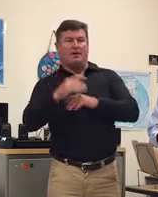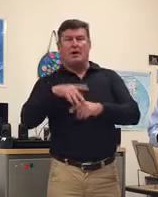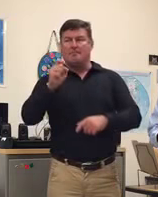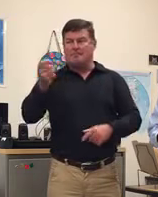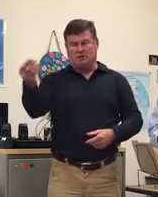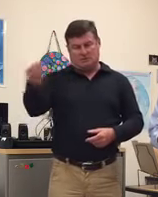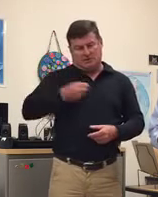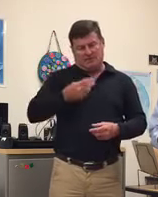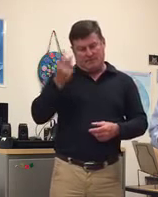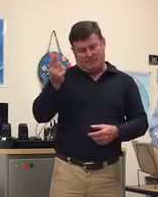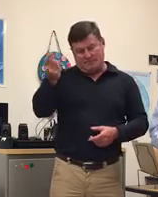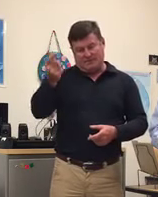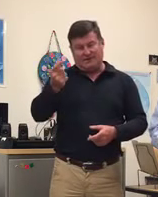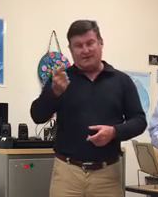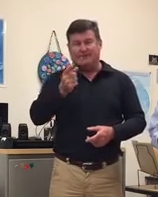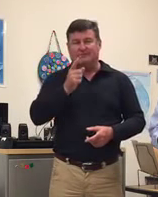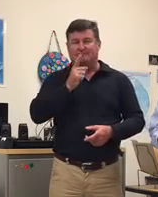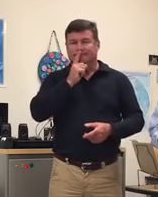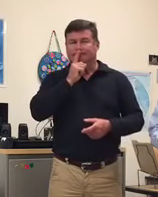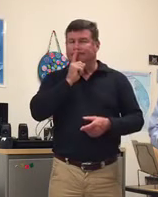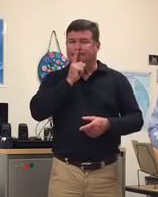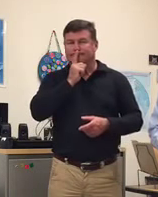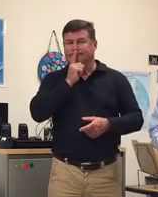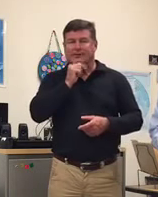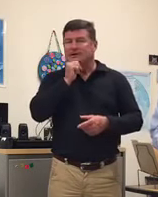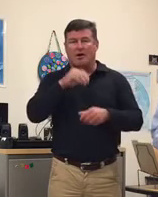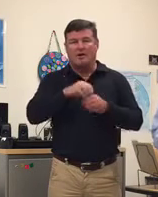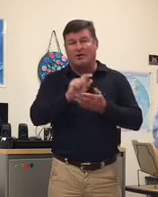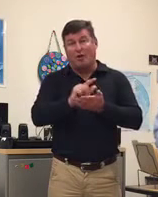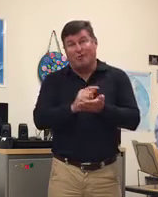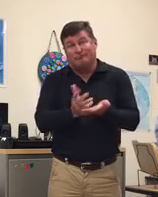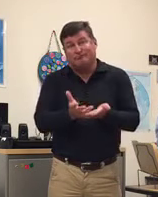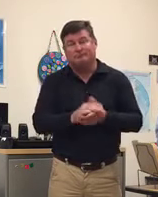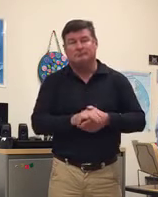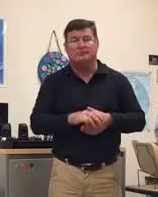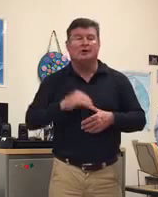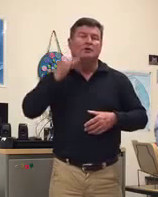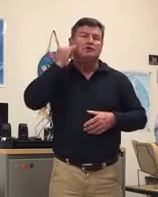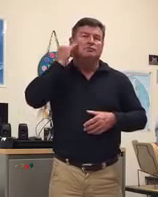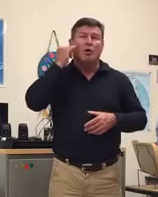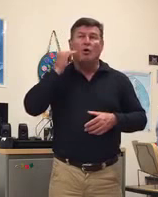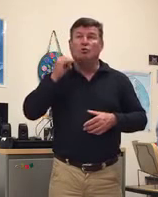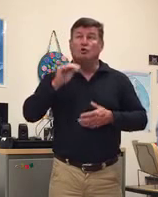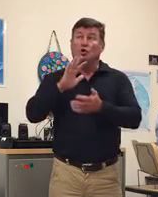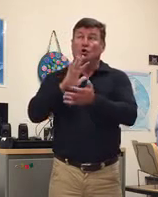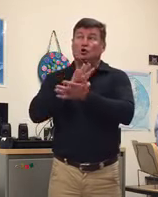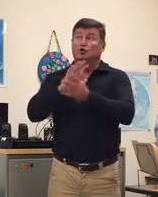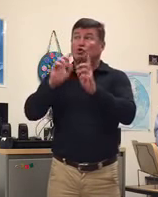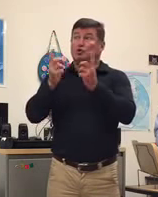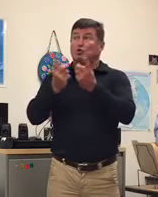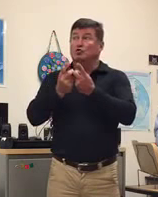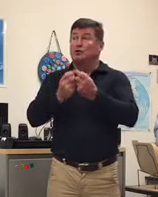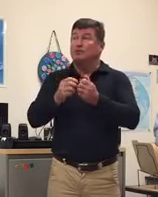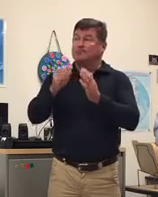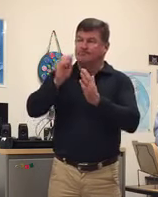not a set deadline for a rapid turnaround of allowing parents to view it. Now what happens if they for some reason,